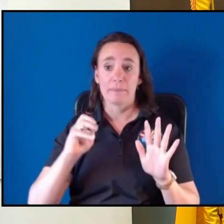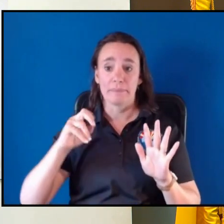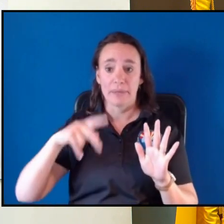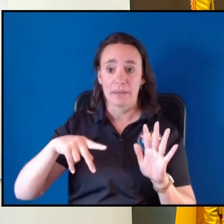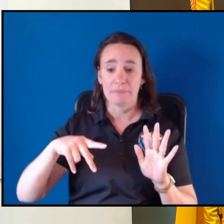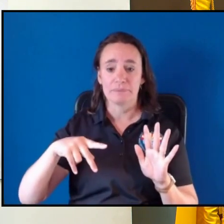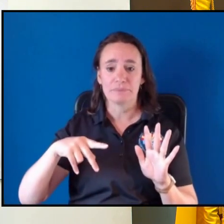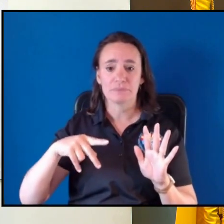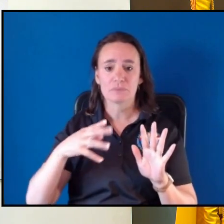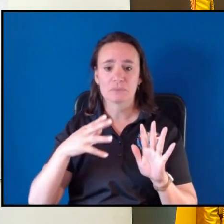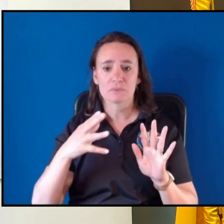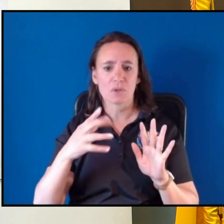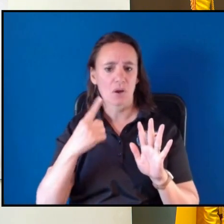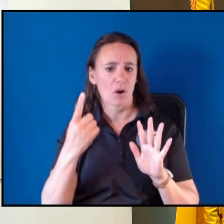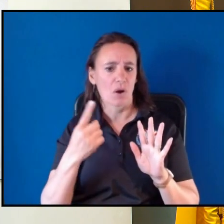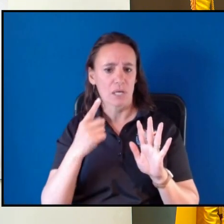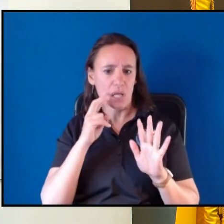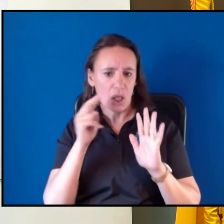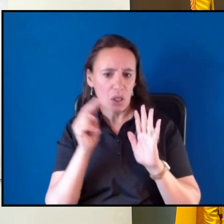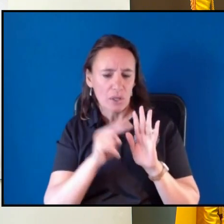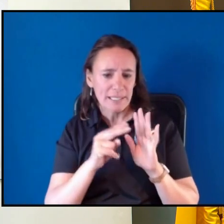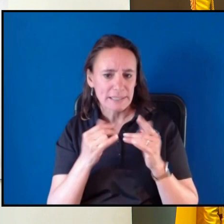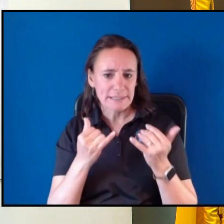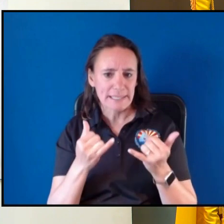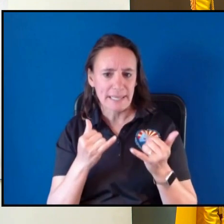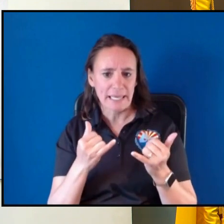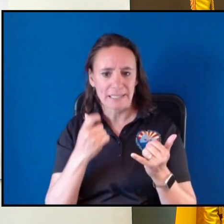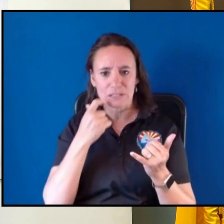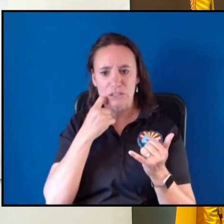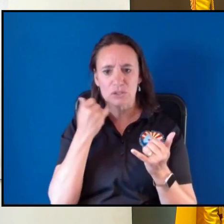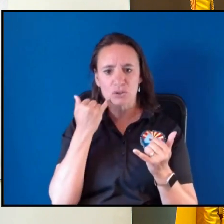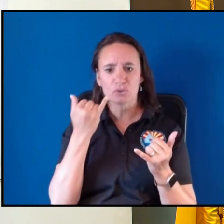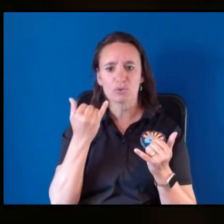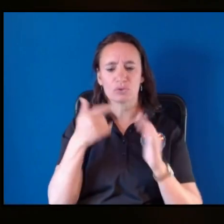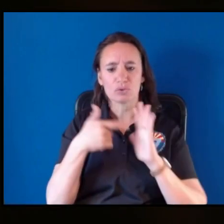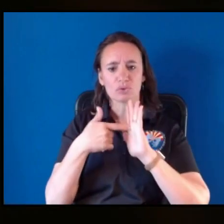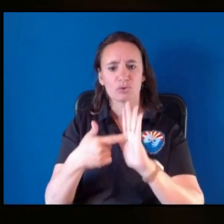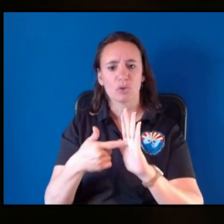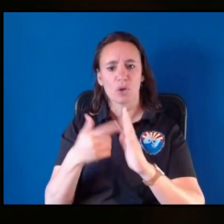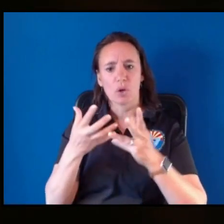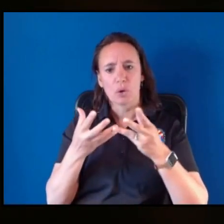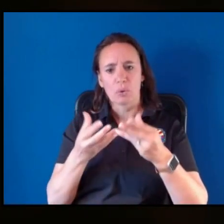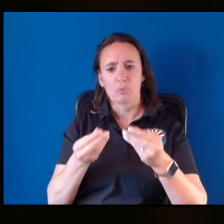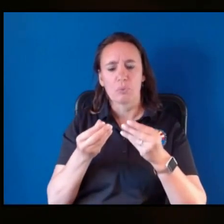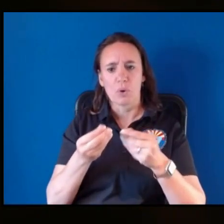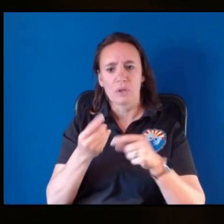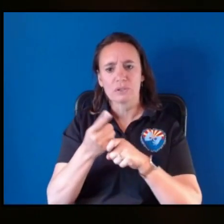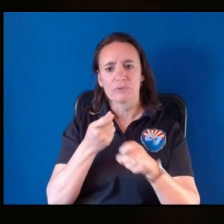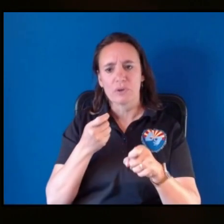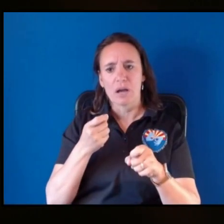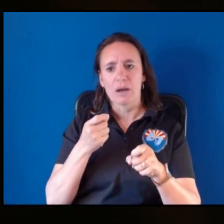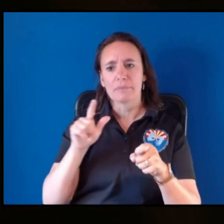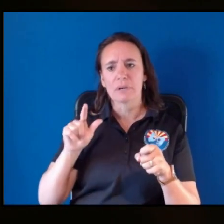always look at today, and like I just showed you, that moisture is up out of the gulf into these plain states and